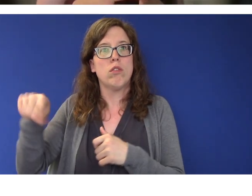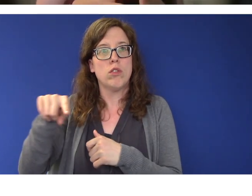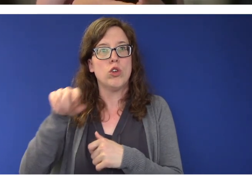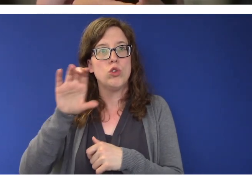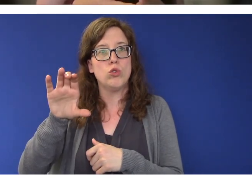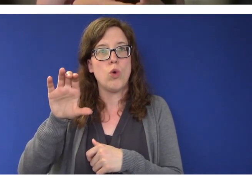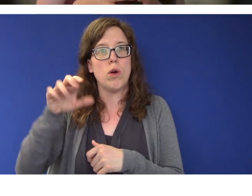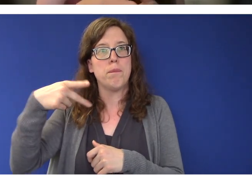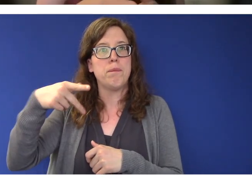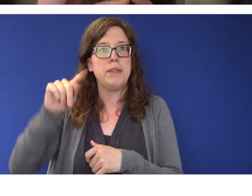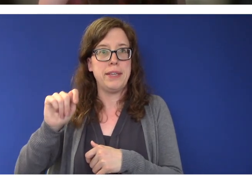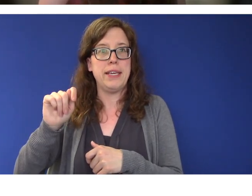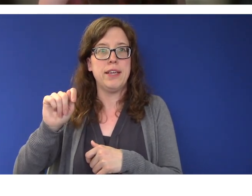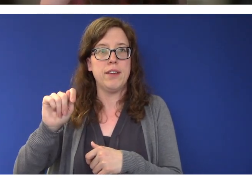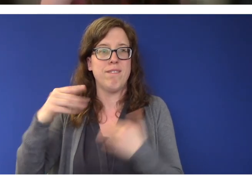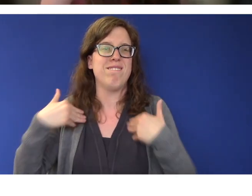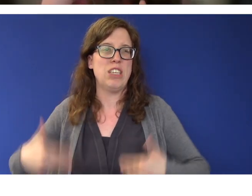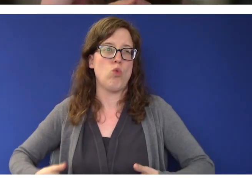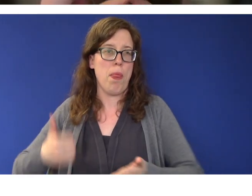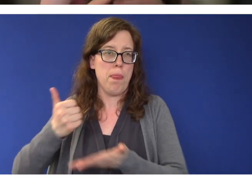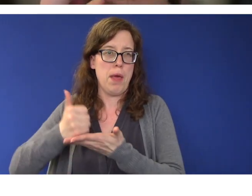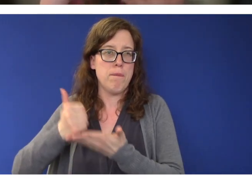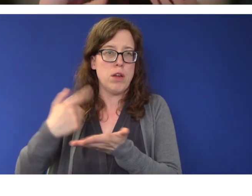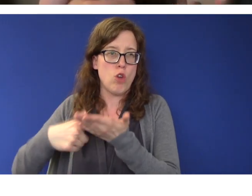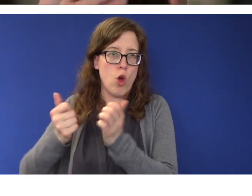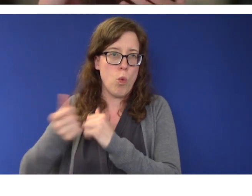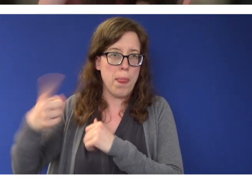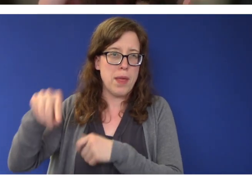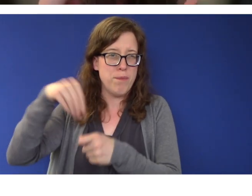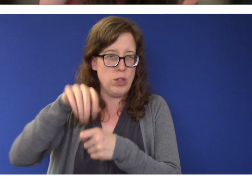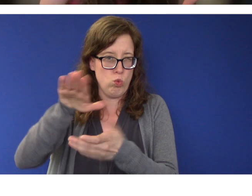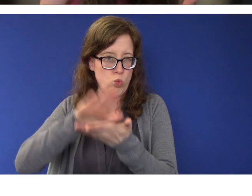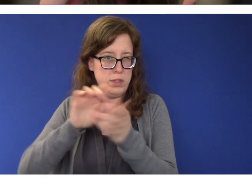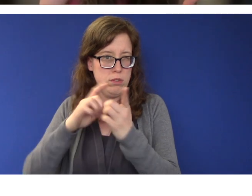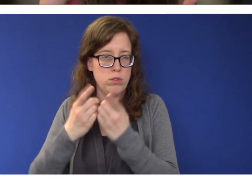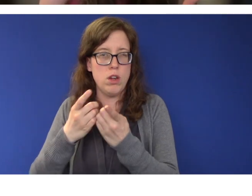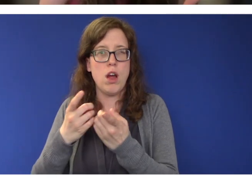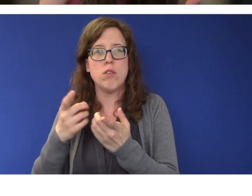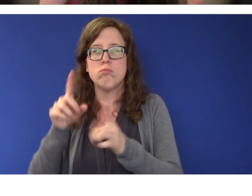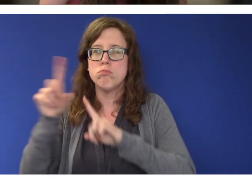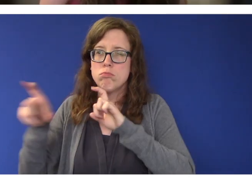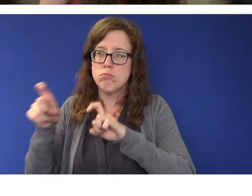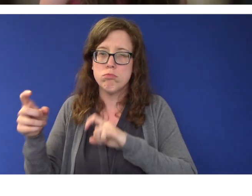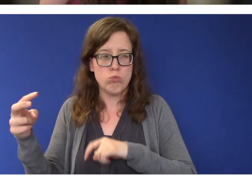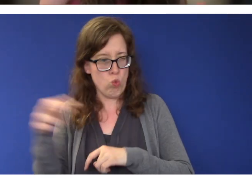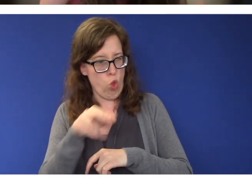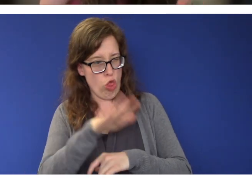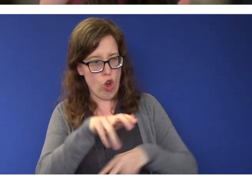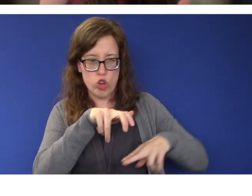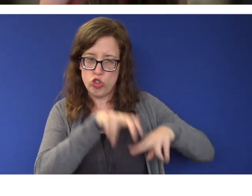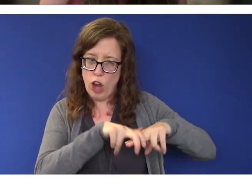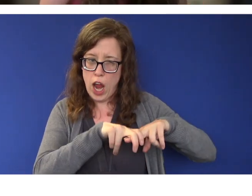district will be a great resource to kind of help look at the seating and make sure that